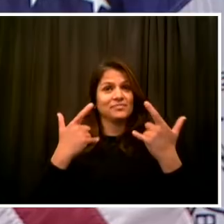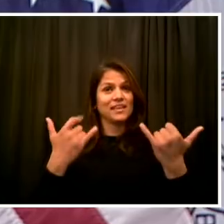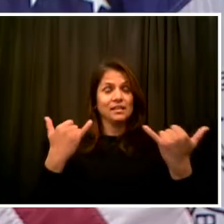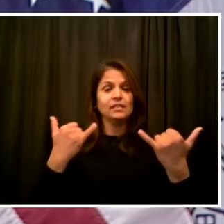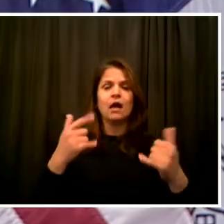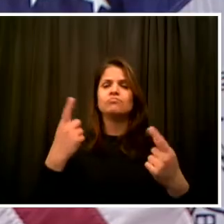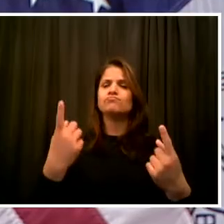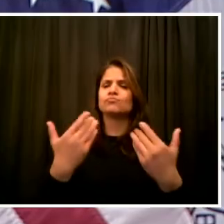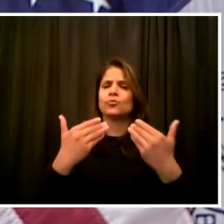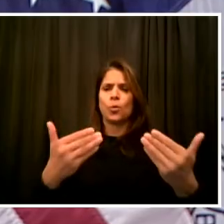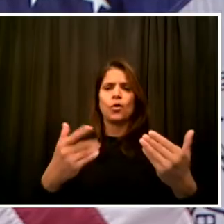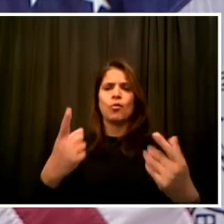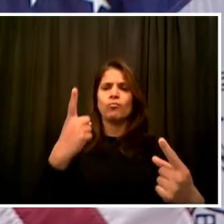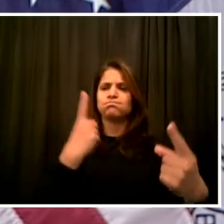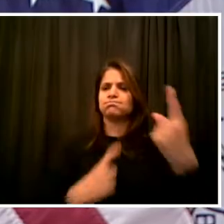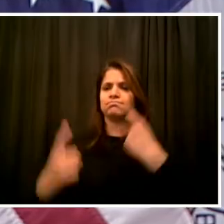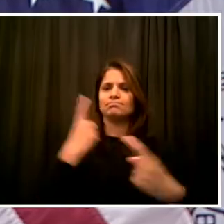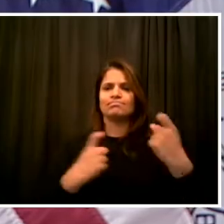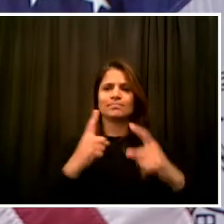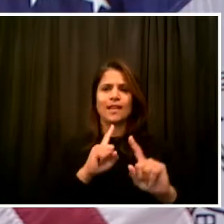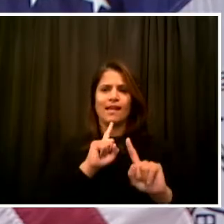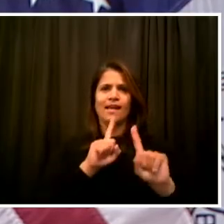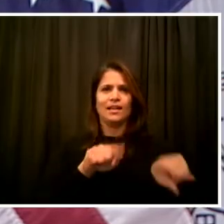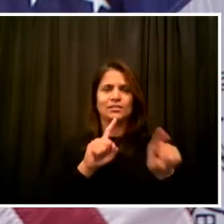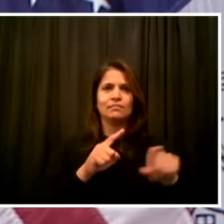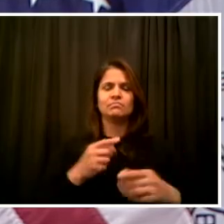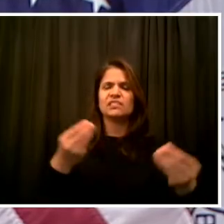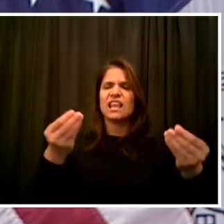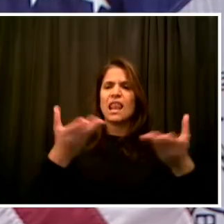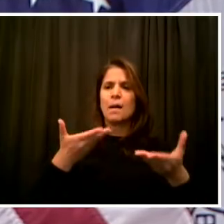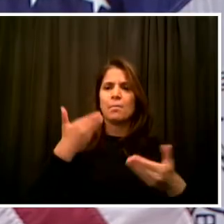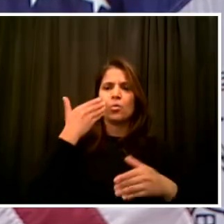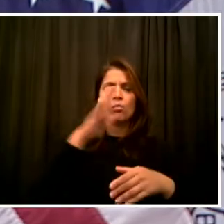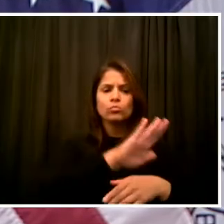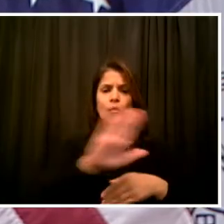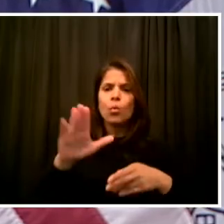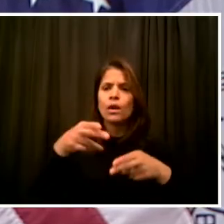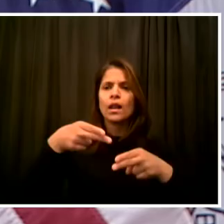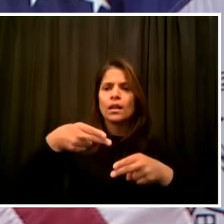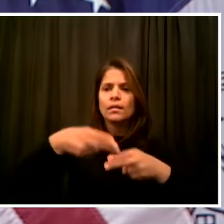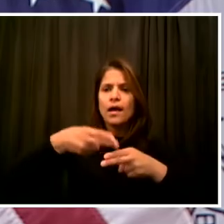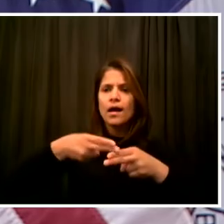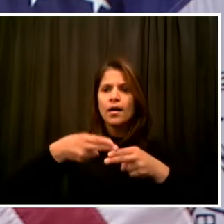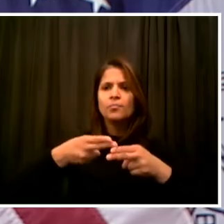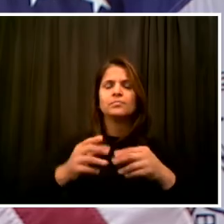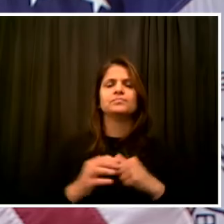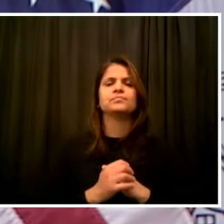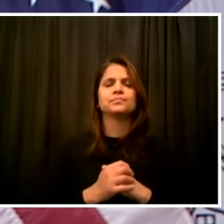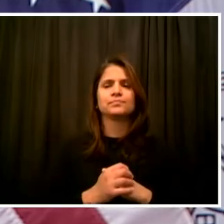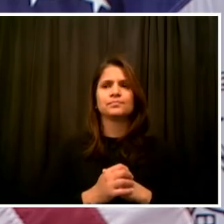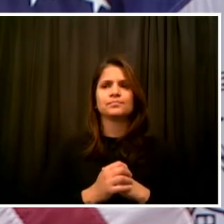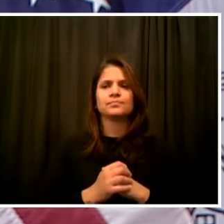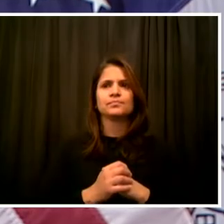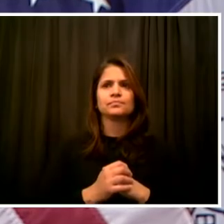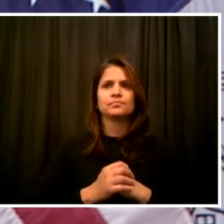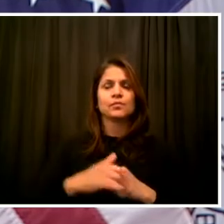WITH THAT, LET'S TURN TO OUR COLLEAGUES INH TE MEDIA AND PLEASE LET ME THE NAMES AND OUTLET OF EACH